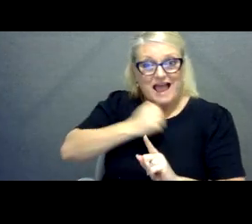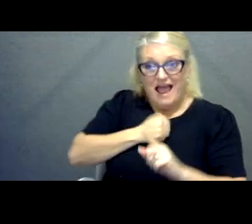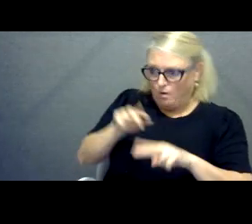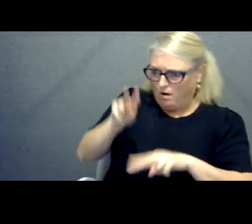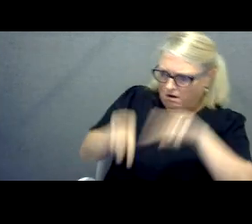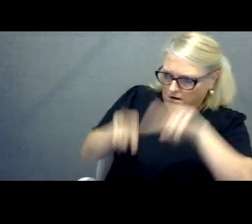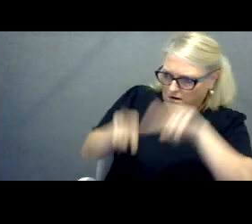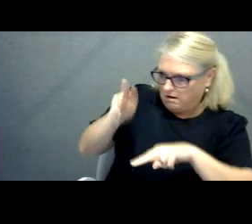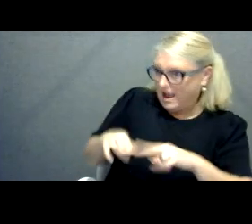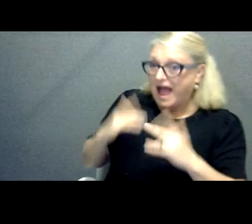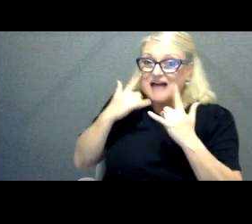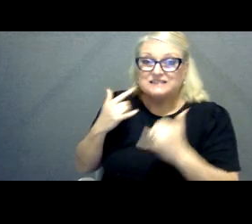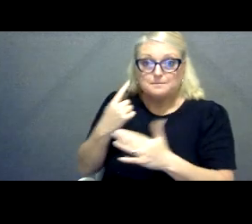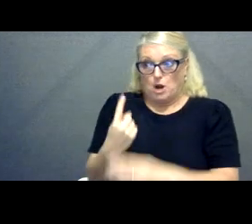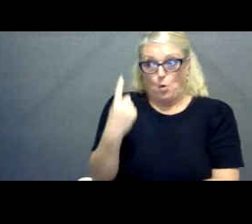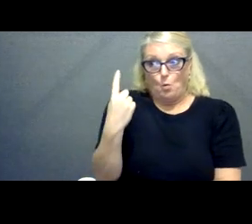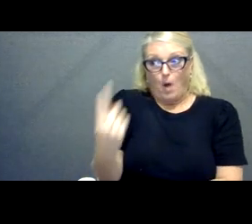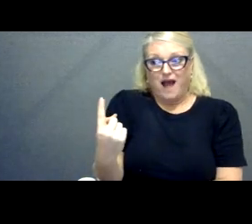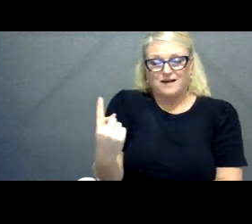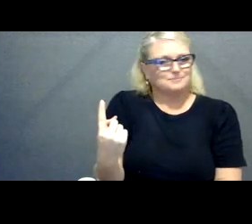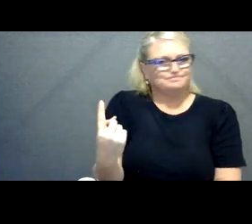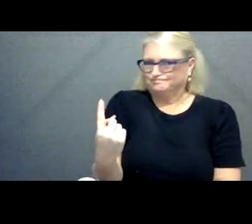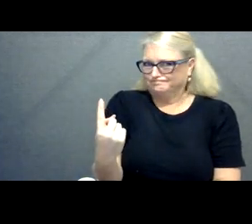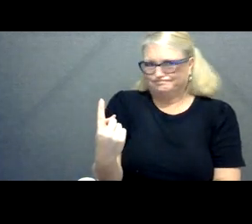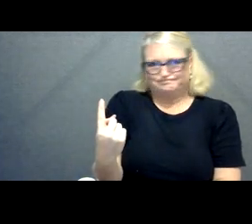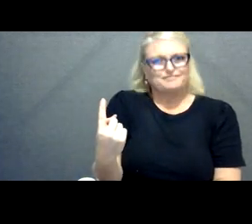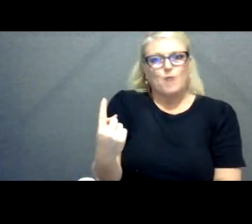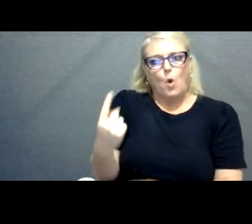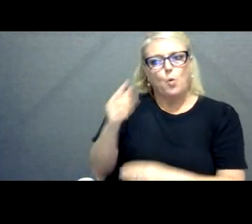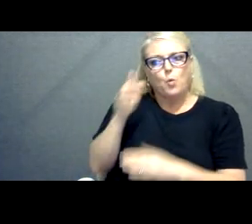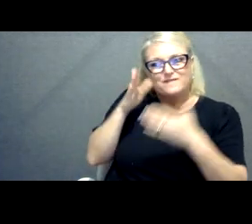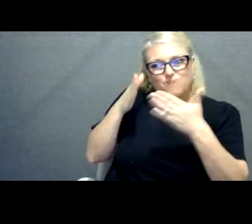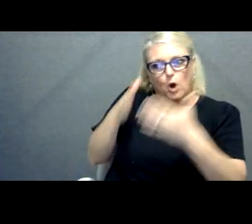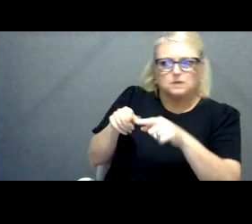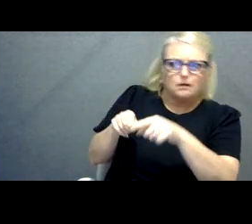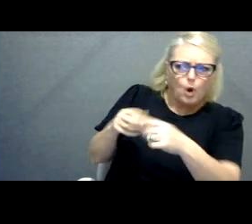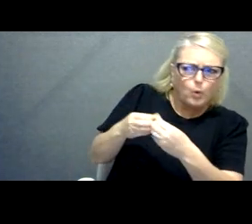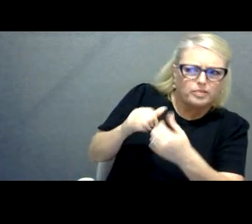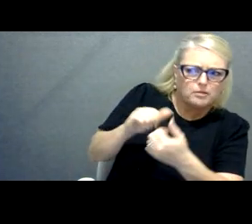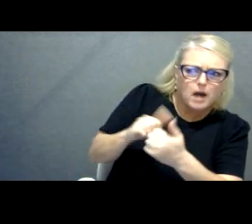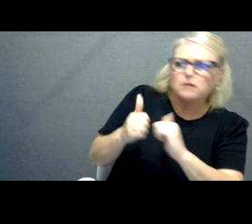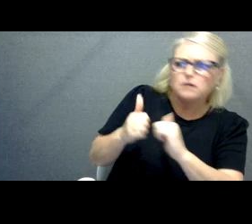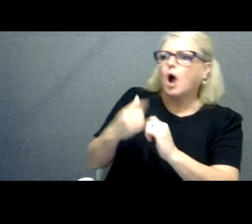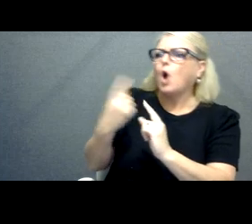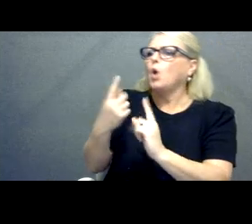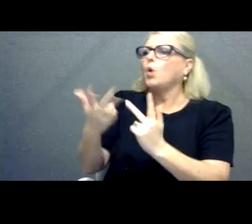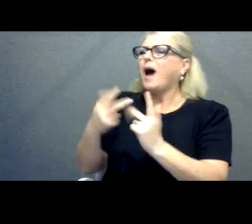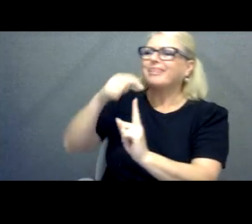takes that into account um so we um so yeah so essentially the means test is we looking we're